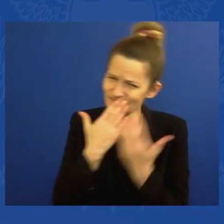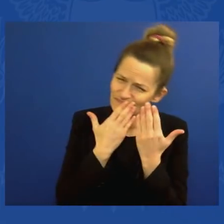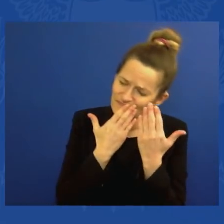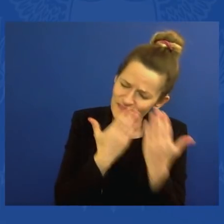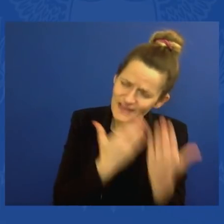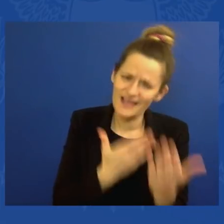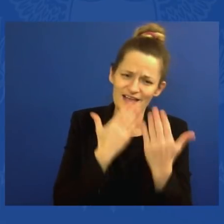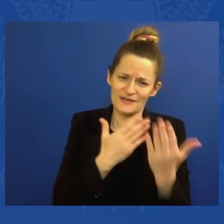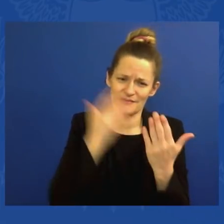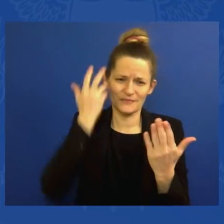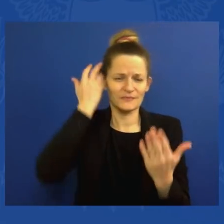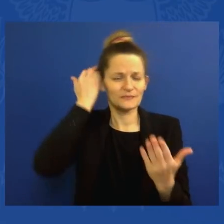Lonnie Stephenson: